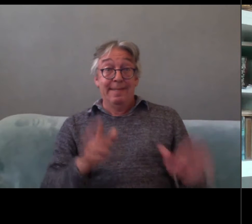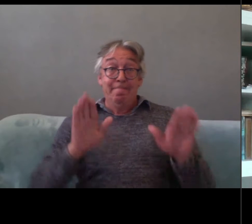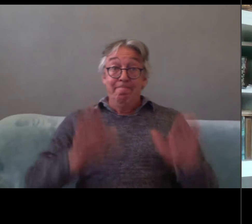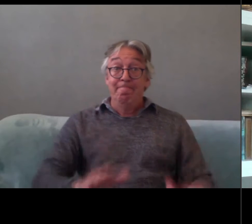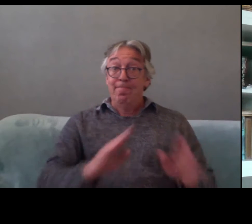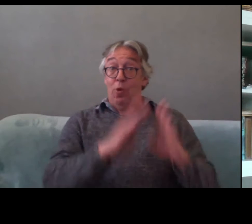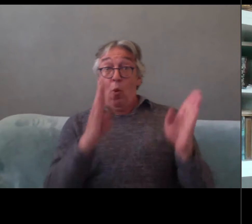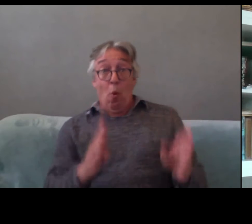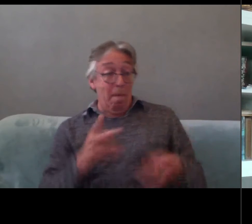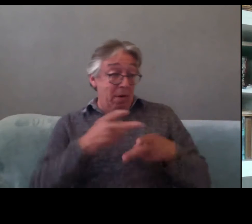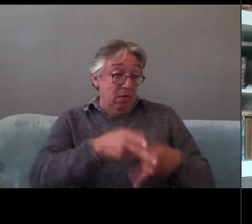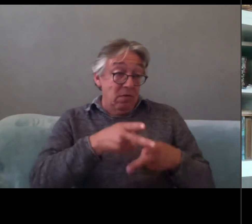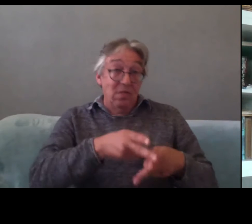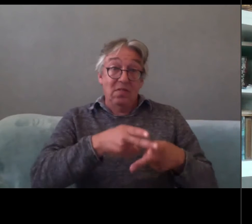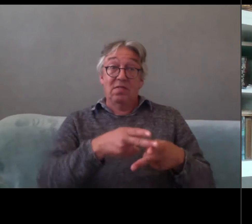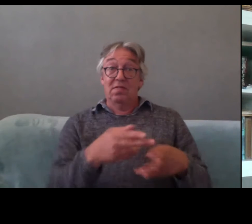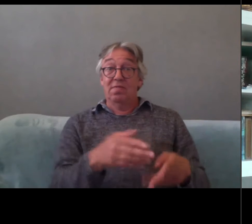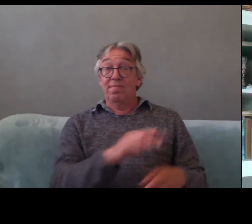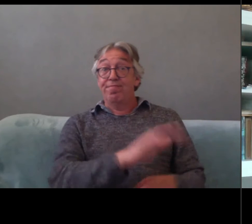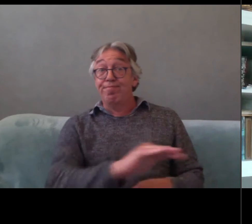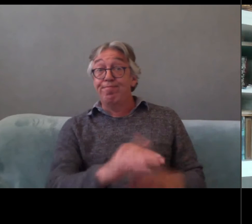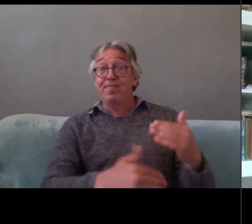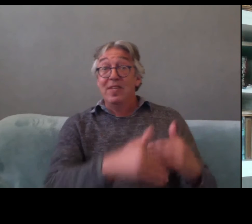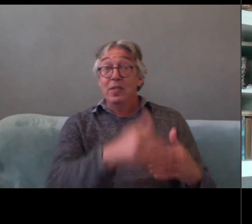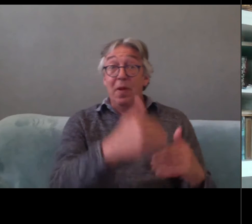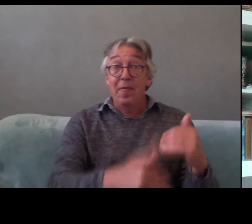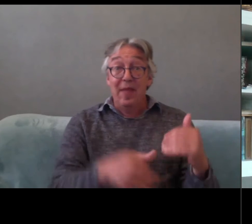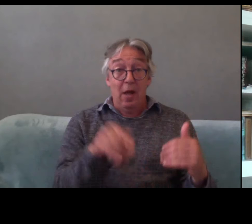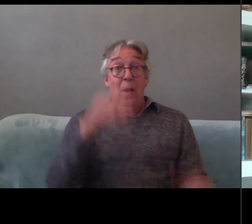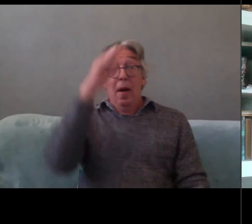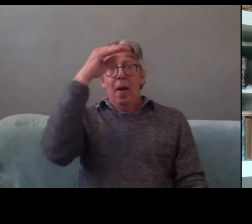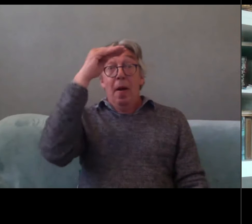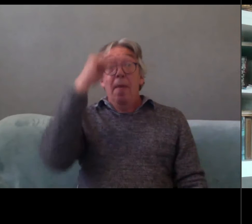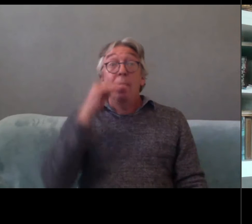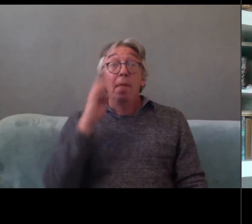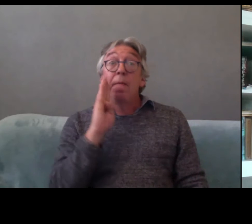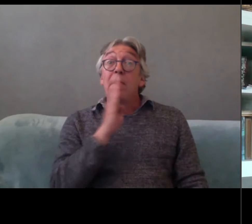And also, day-care centres are working in a remote way.